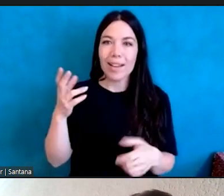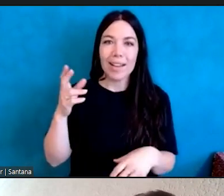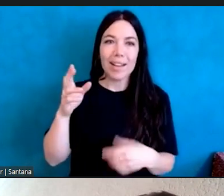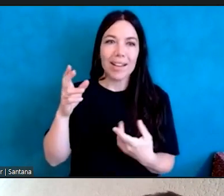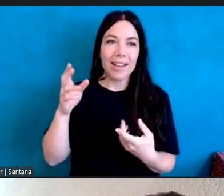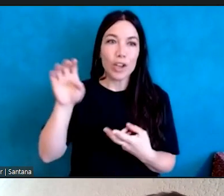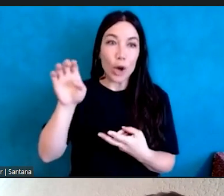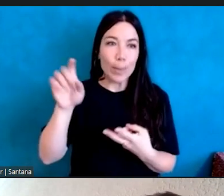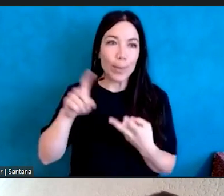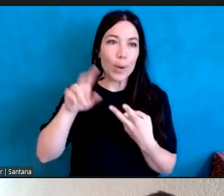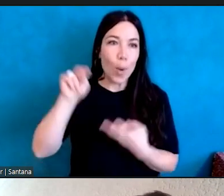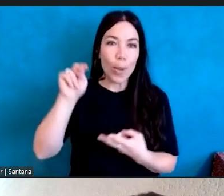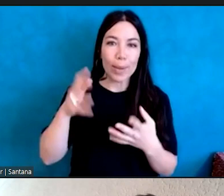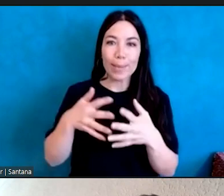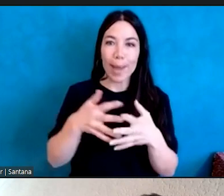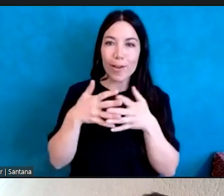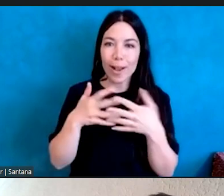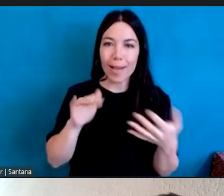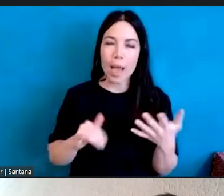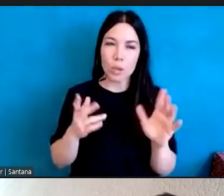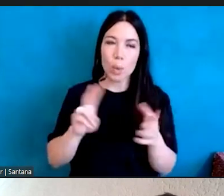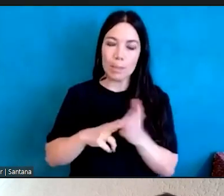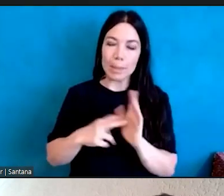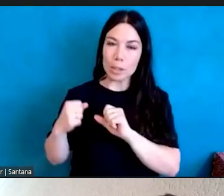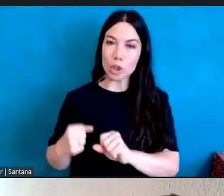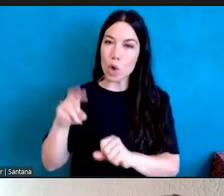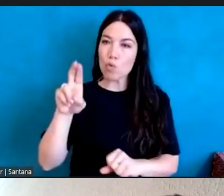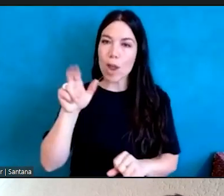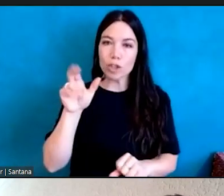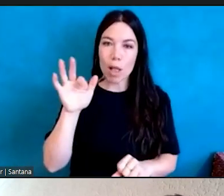So highly racialized. Now again, what's the role of language within all of this?